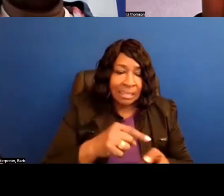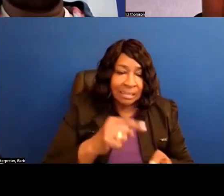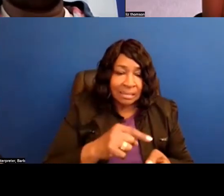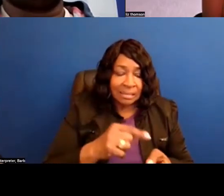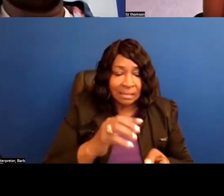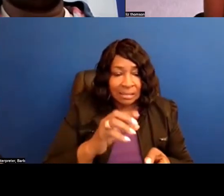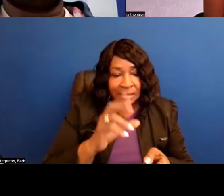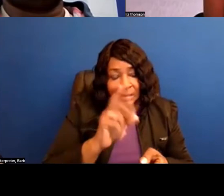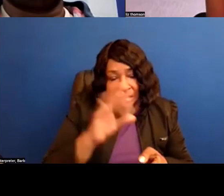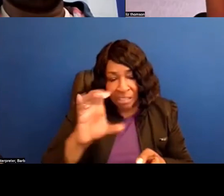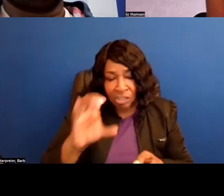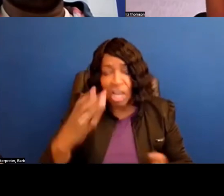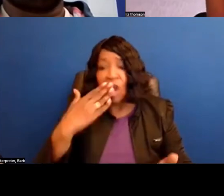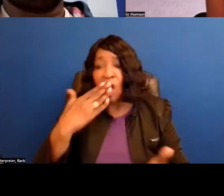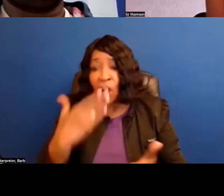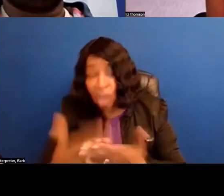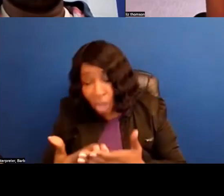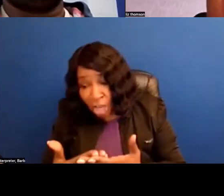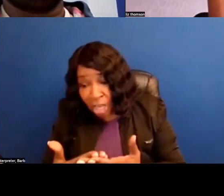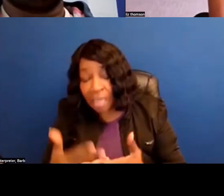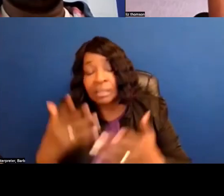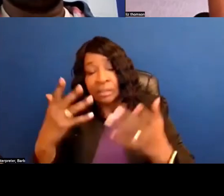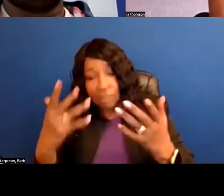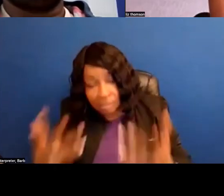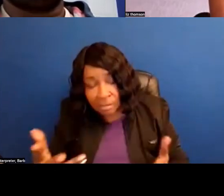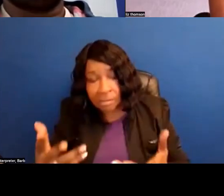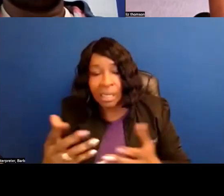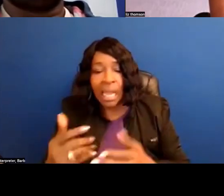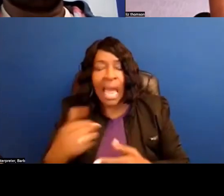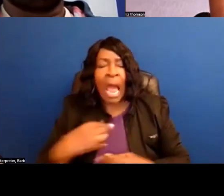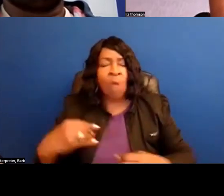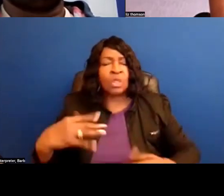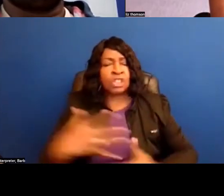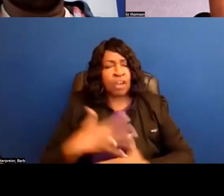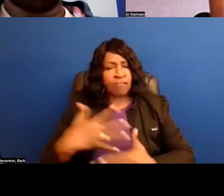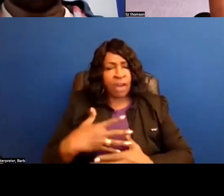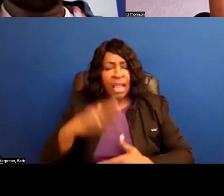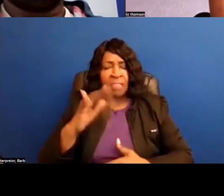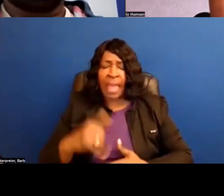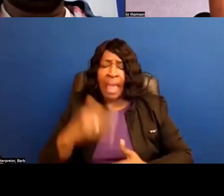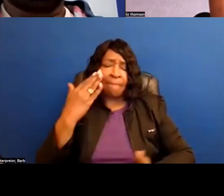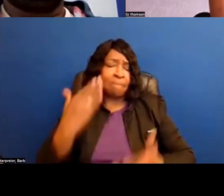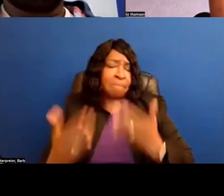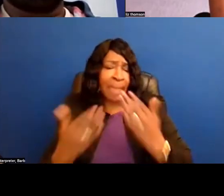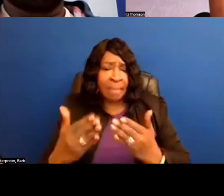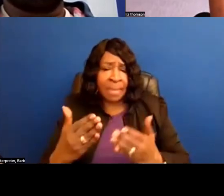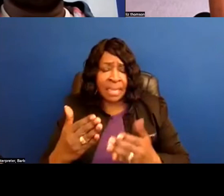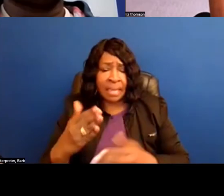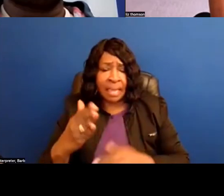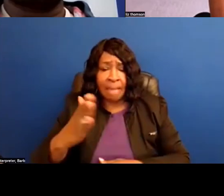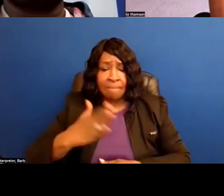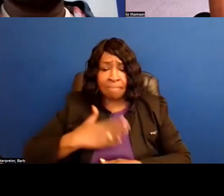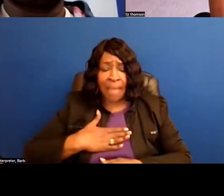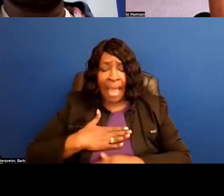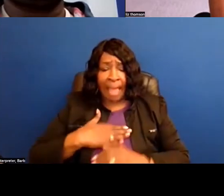and I was afraid that maybe that bias was gonna feed into my research.